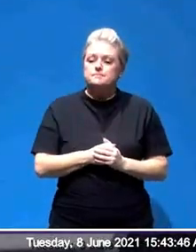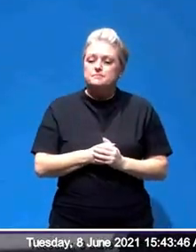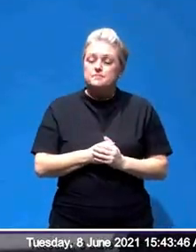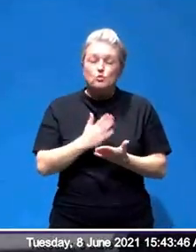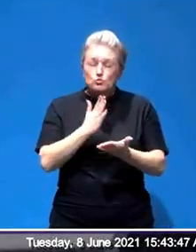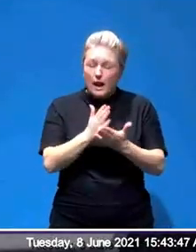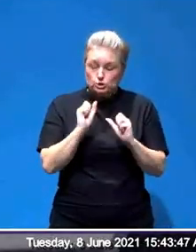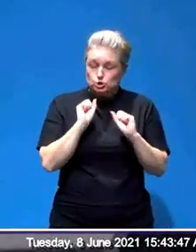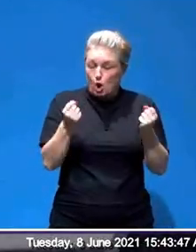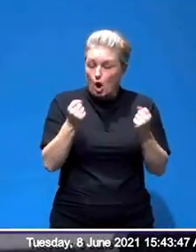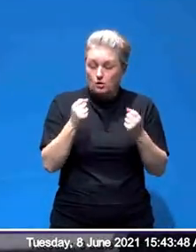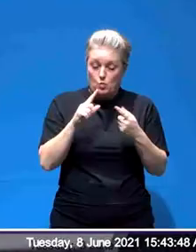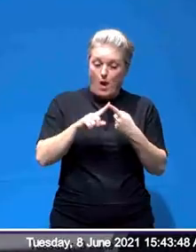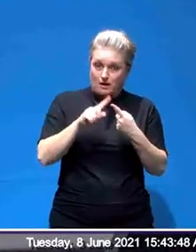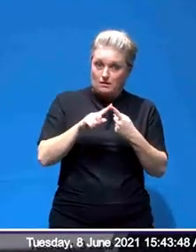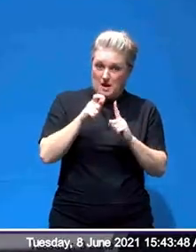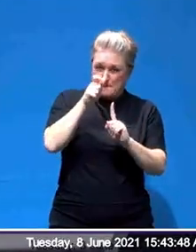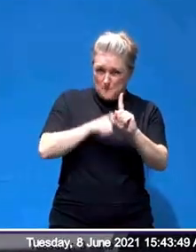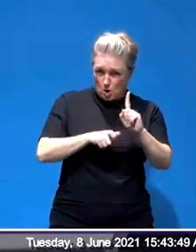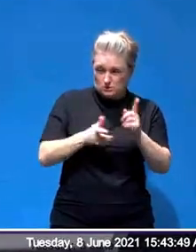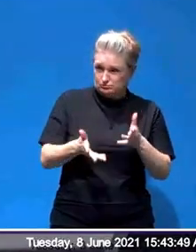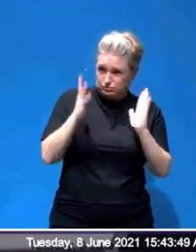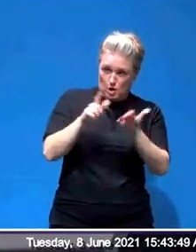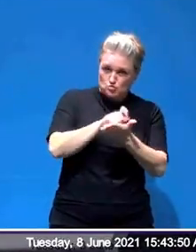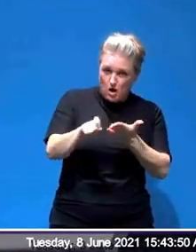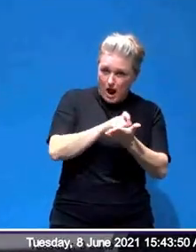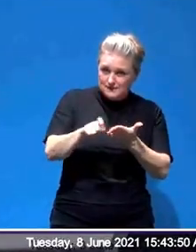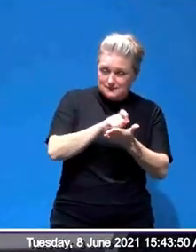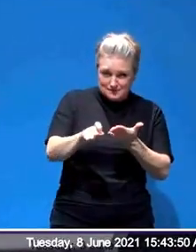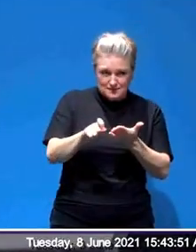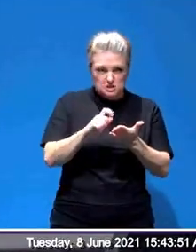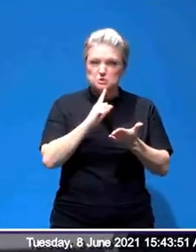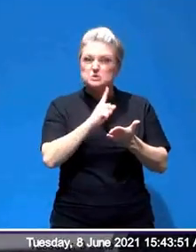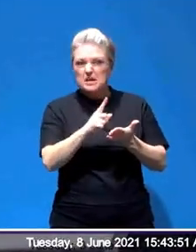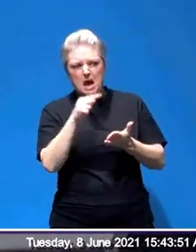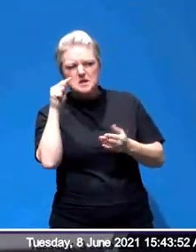letter about anyone, particularly about a vulnerable person.